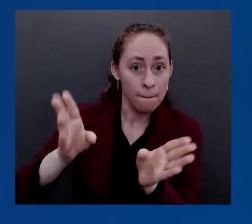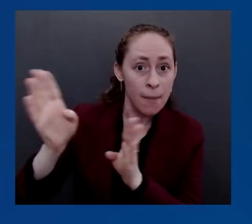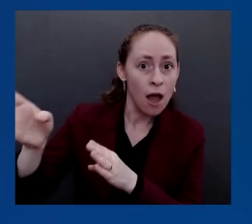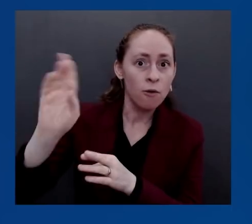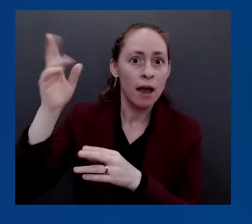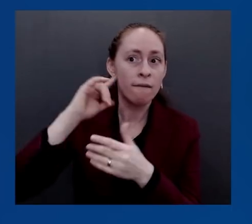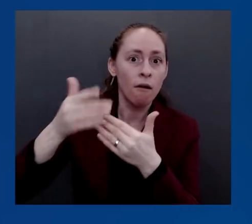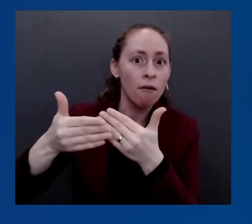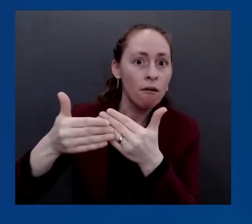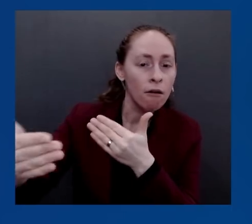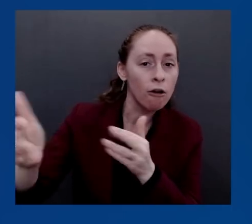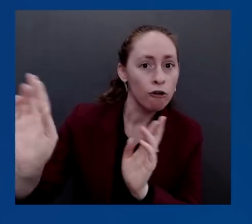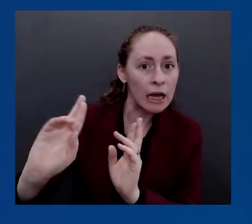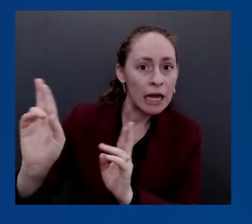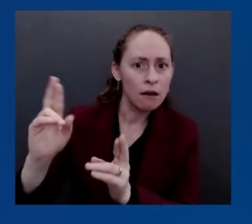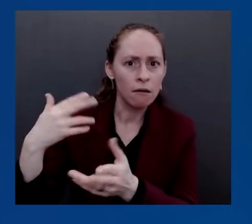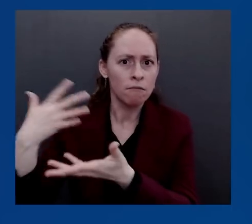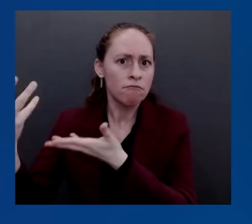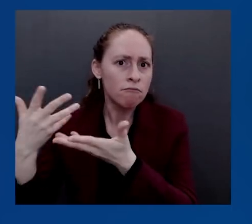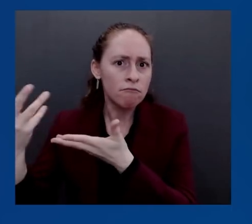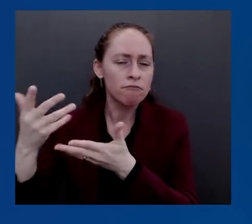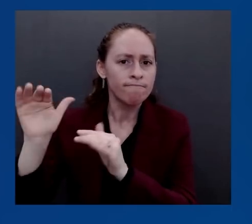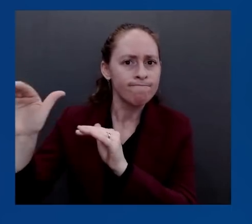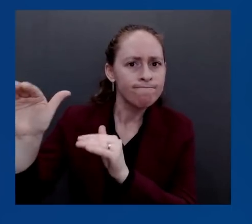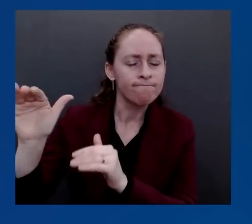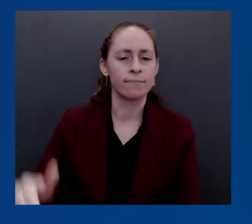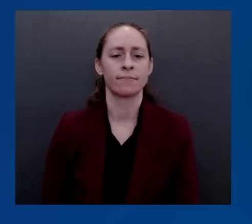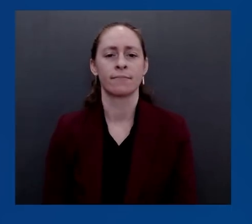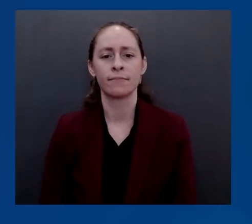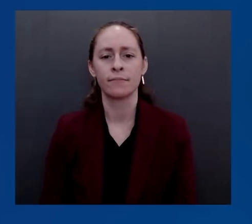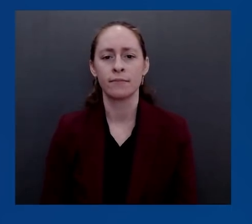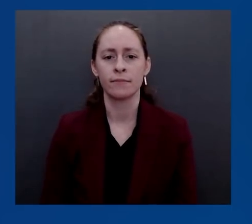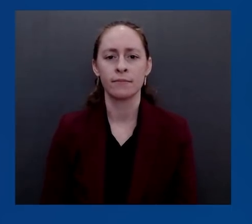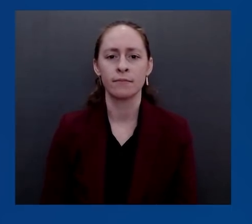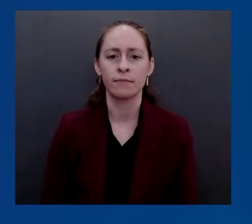to managing market volatility and addressing supply chain challenges,